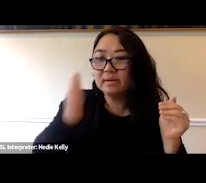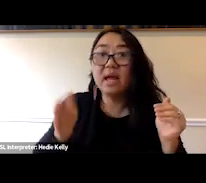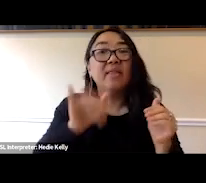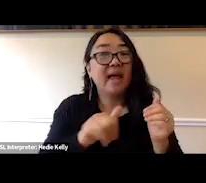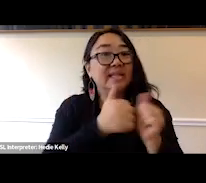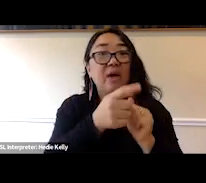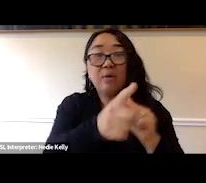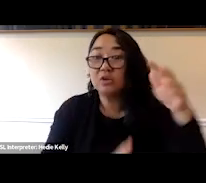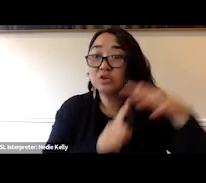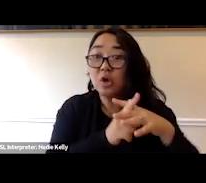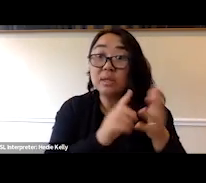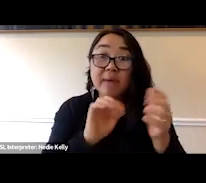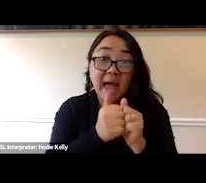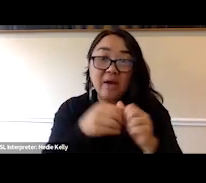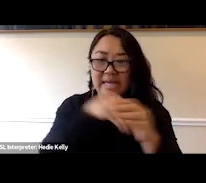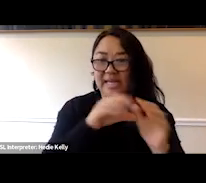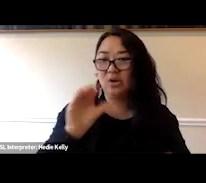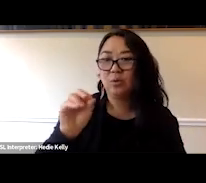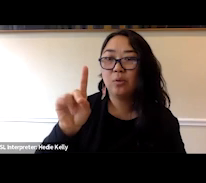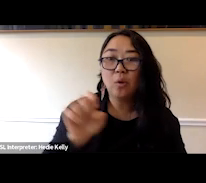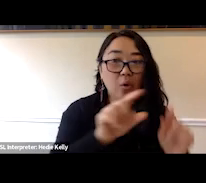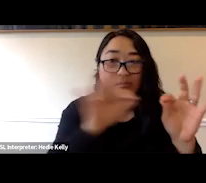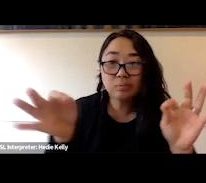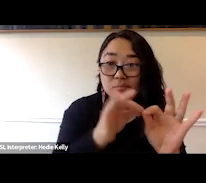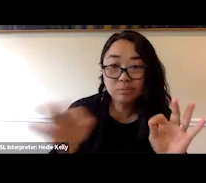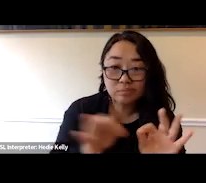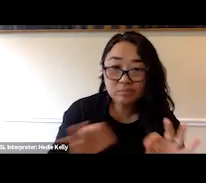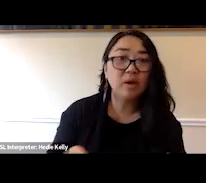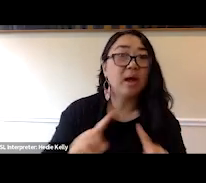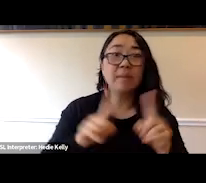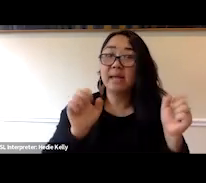We can't see that, but we could give a lot more guidance